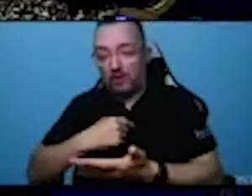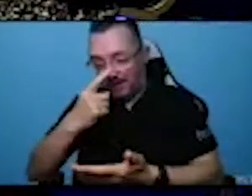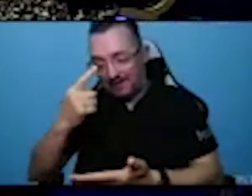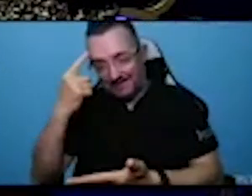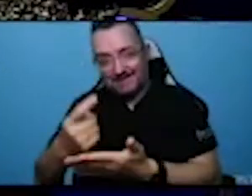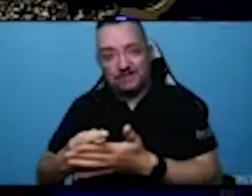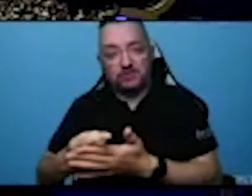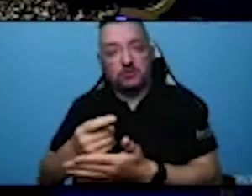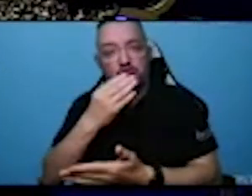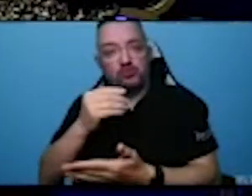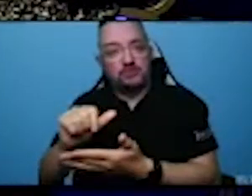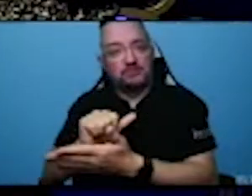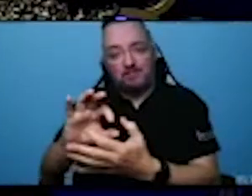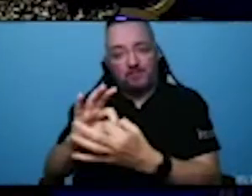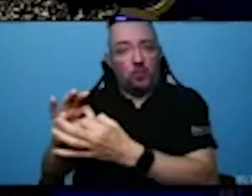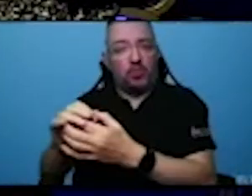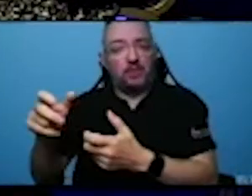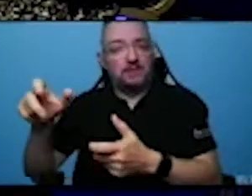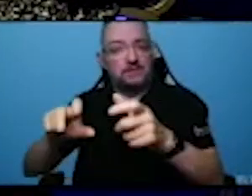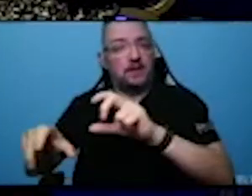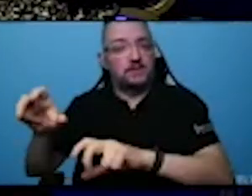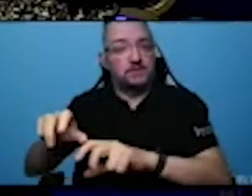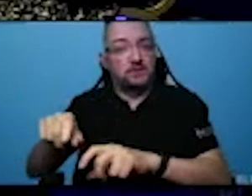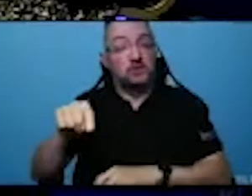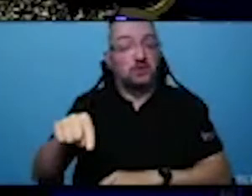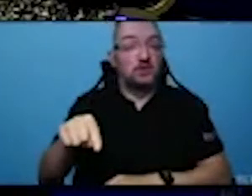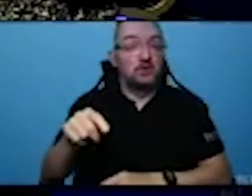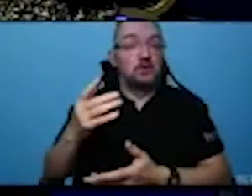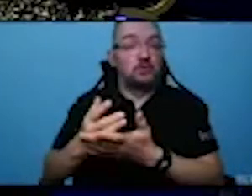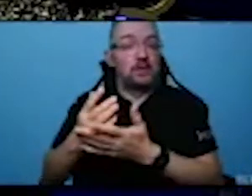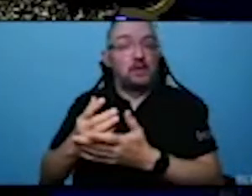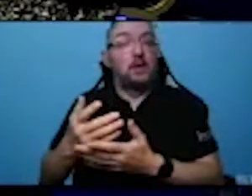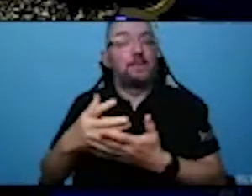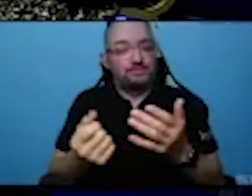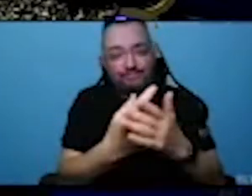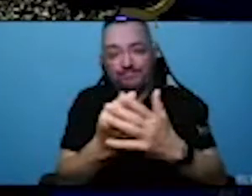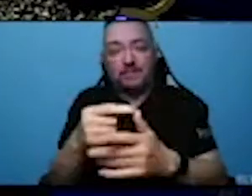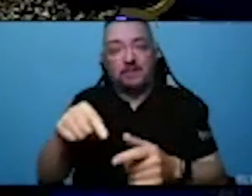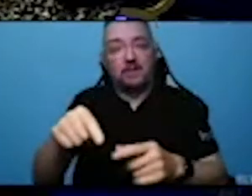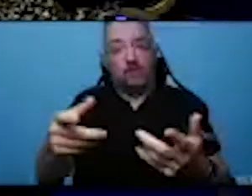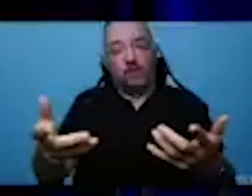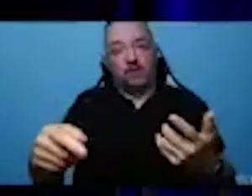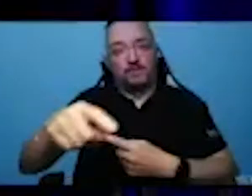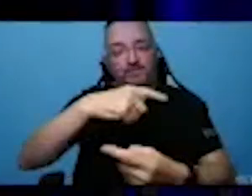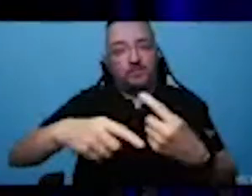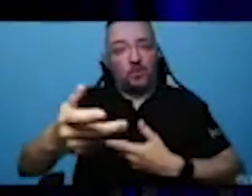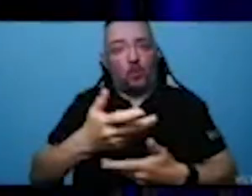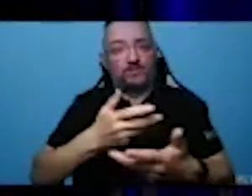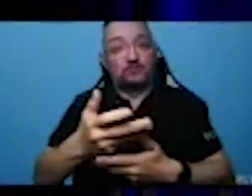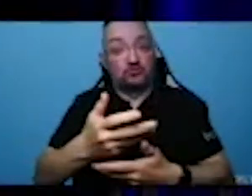So all of those things just came out really clearly in the conversations that we had. Niamh, thank you very much for that comprehensive account of what that Working Group did